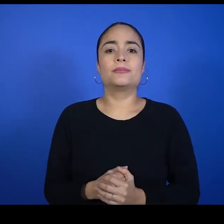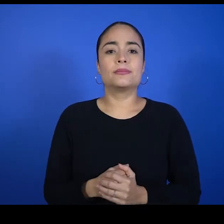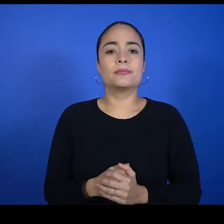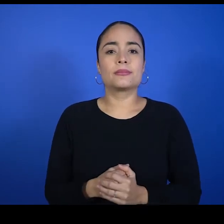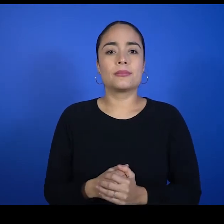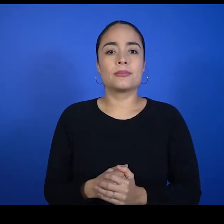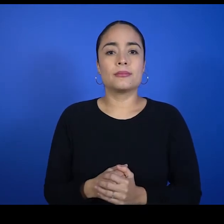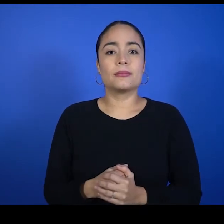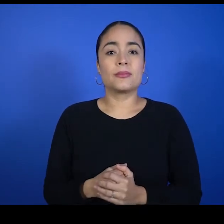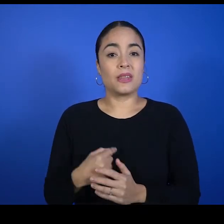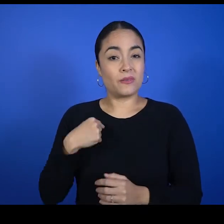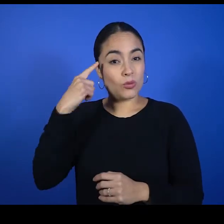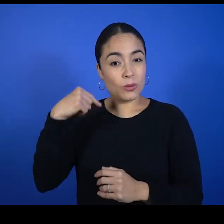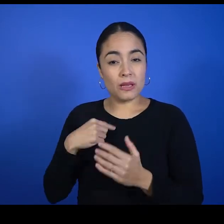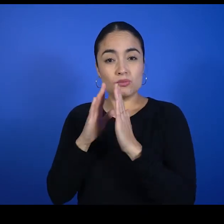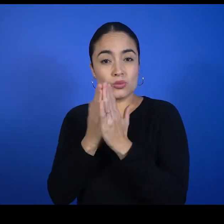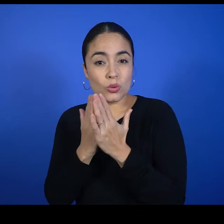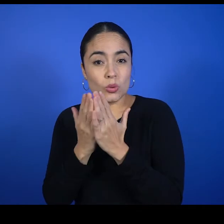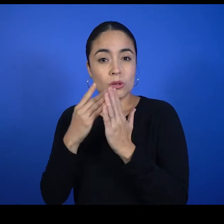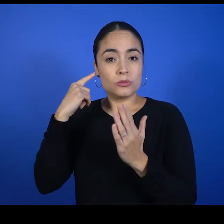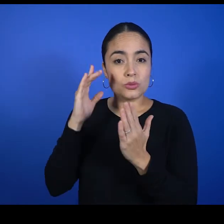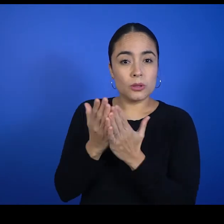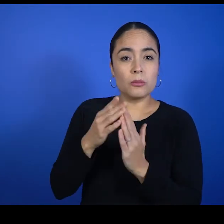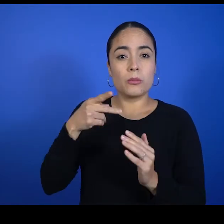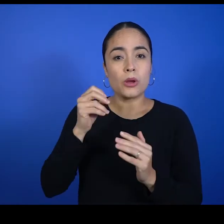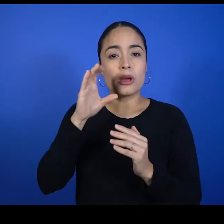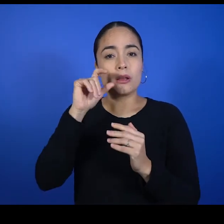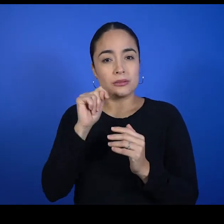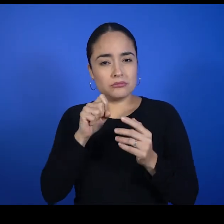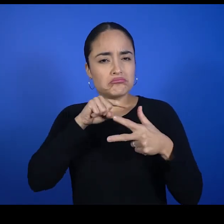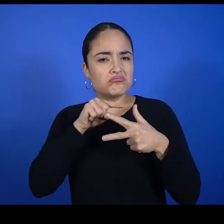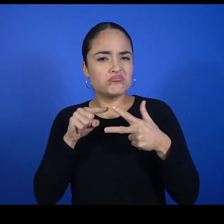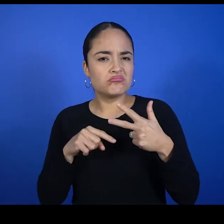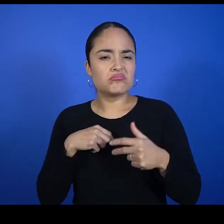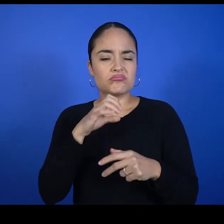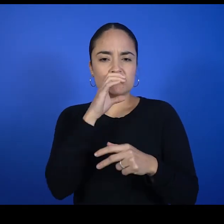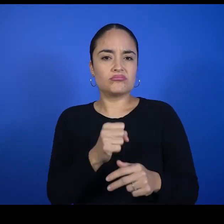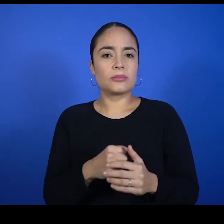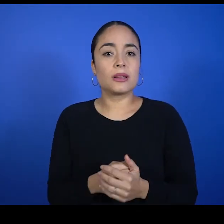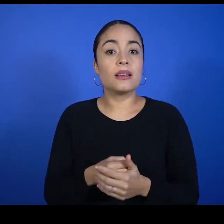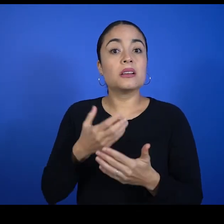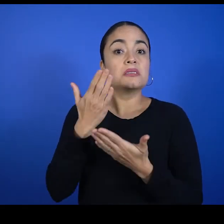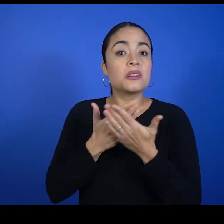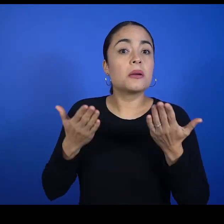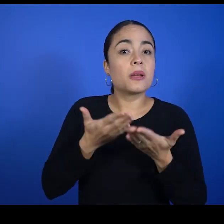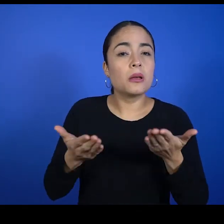Kevin: I use books, audio books, and podcasts to get a lot of my information. I find that some sports are harder to watch than others.